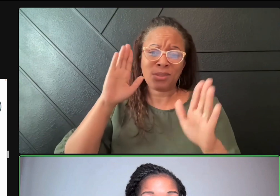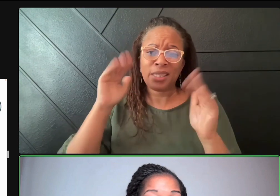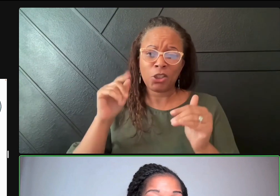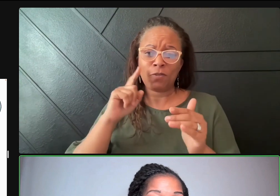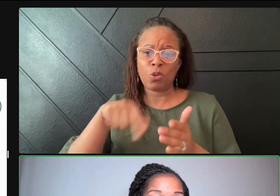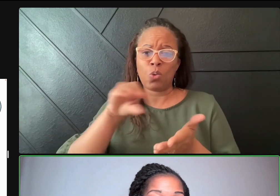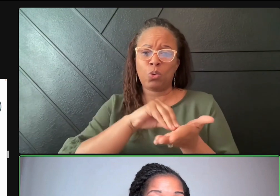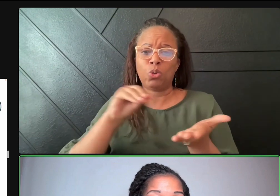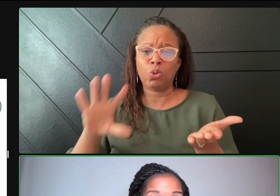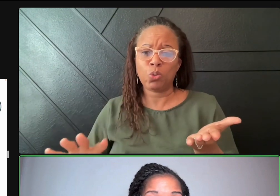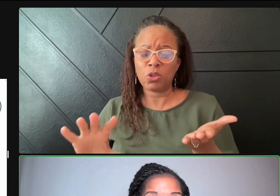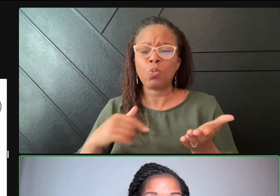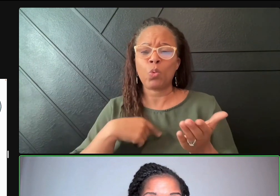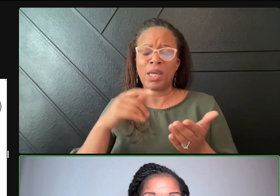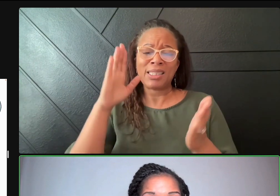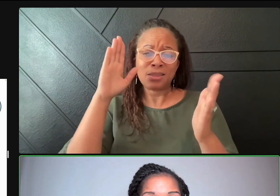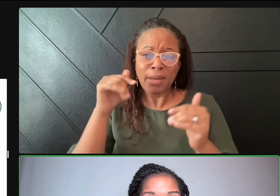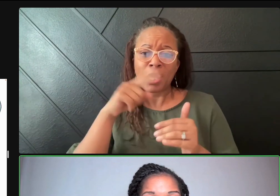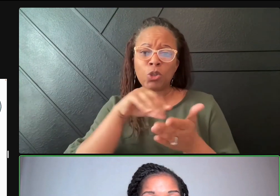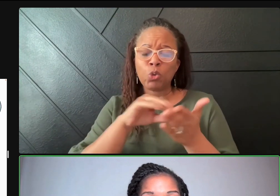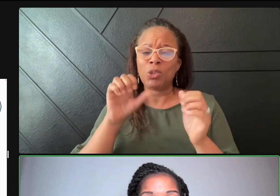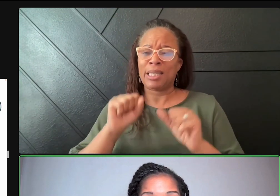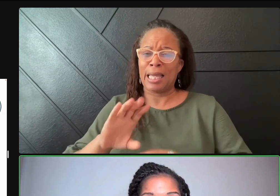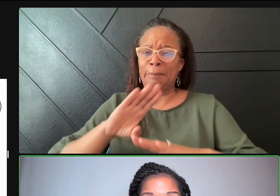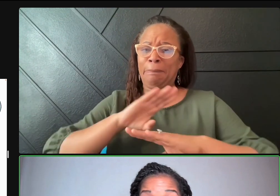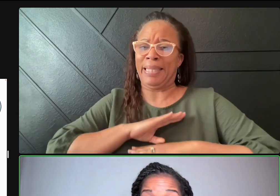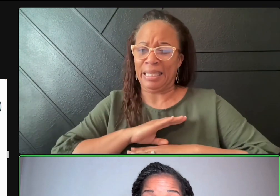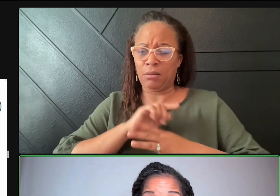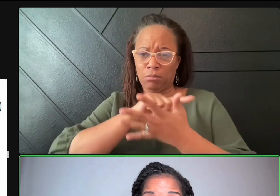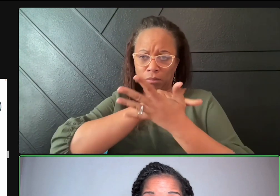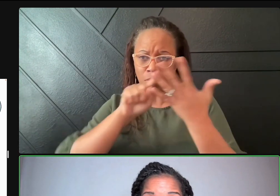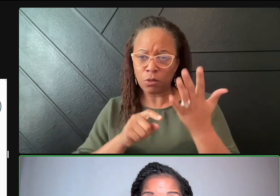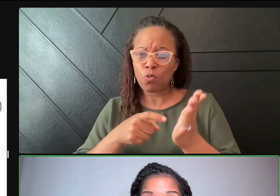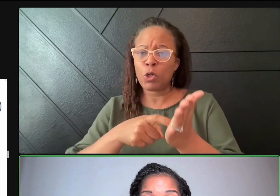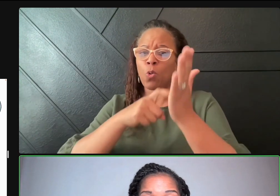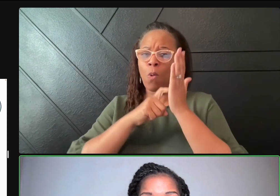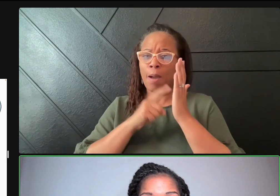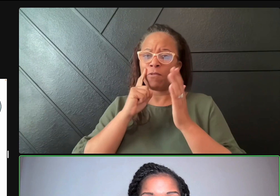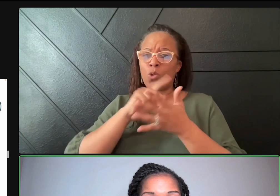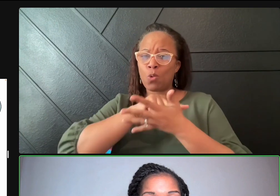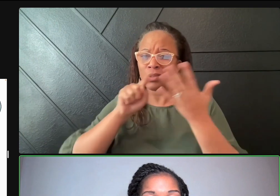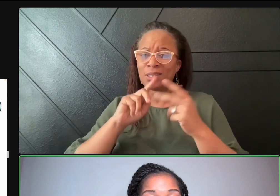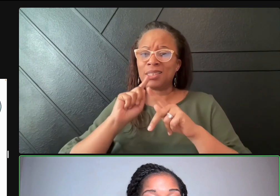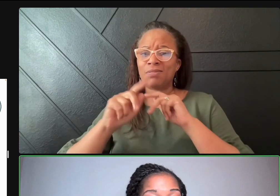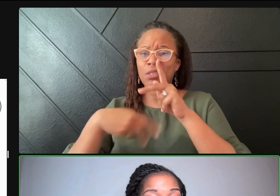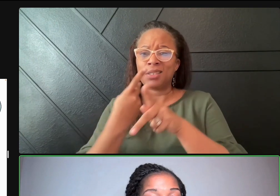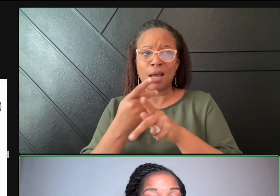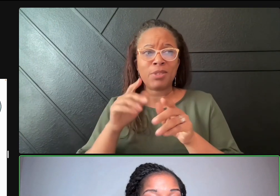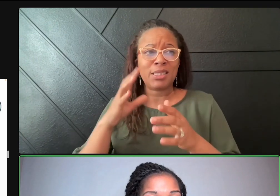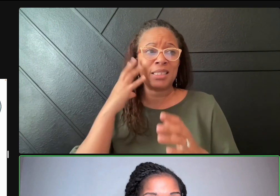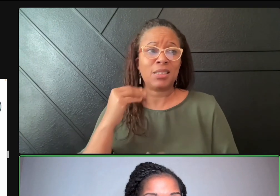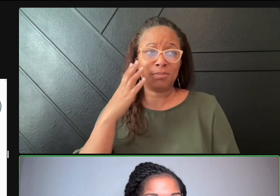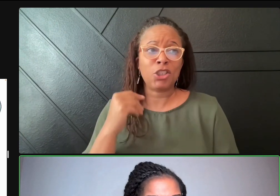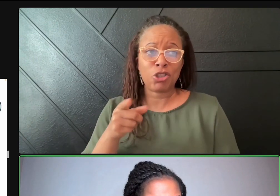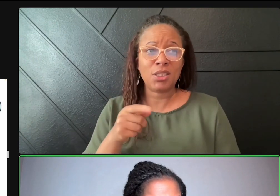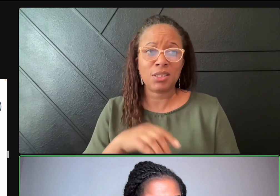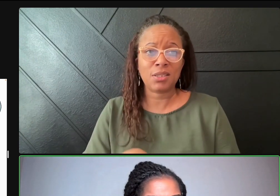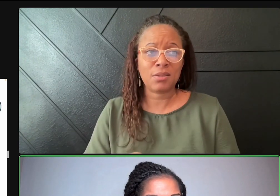It is important that we as professionals have high expectations for those students, students that are able to complete the requirements